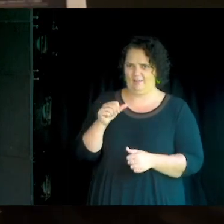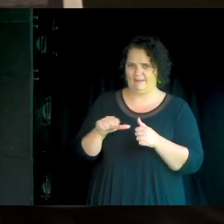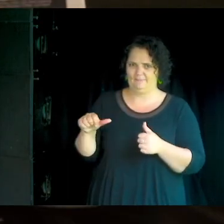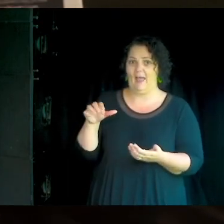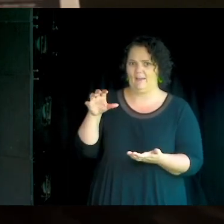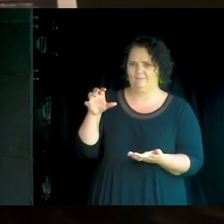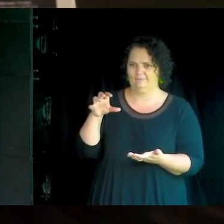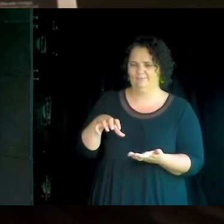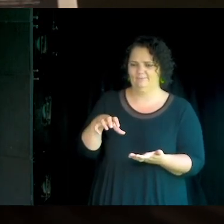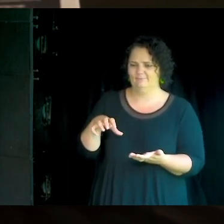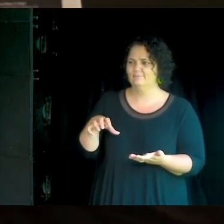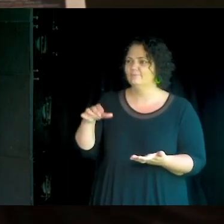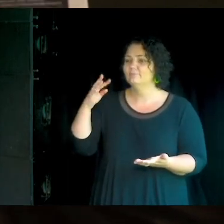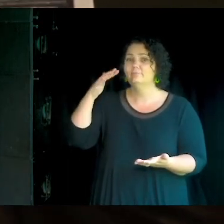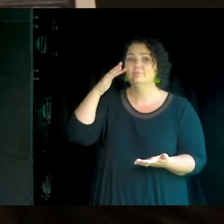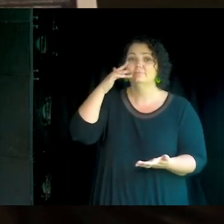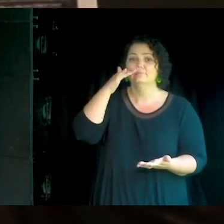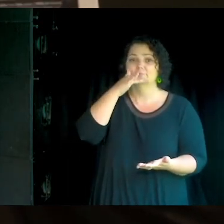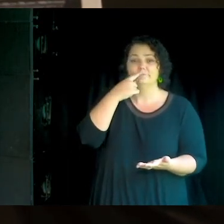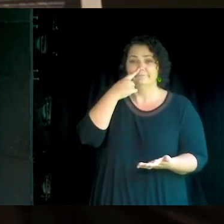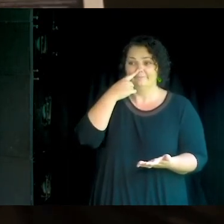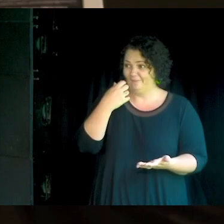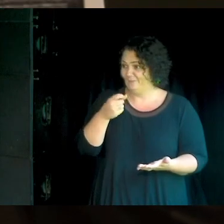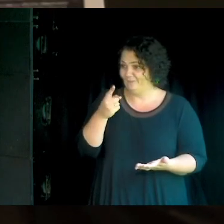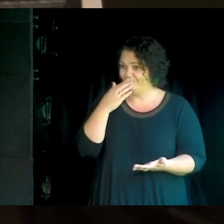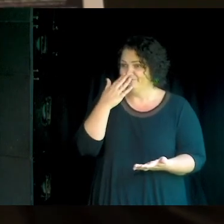so you can smell that oh my god yes